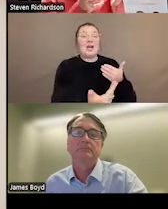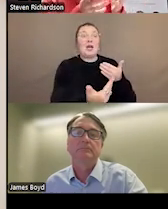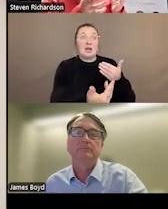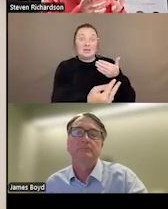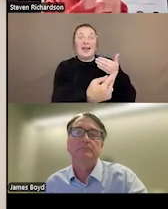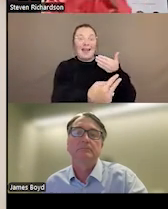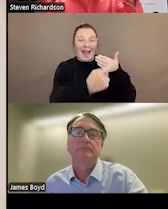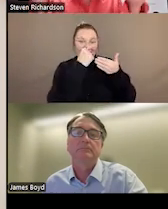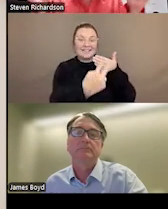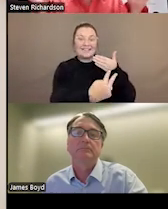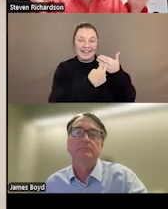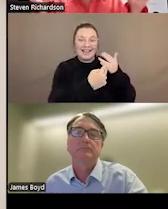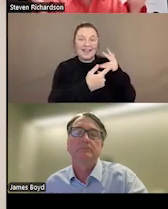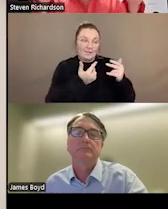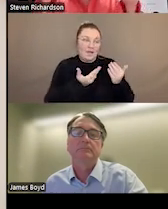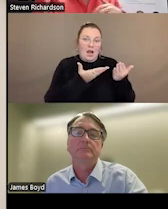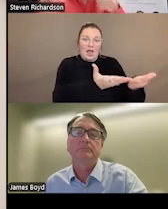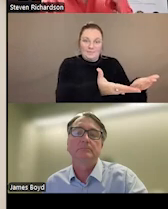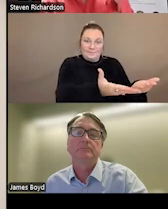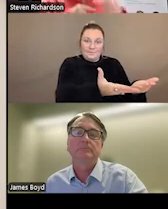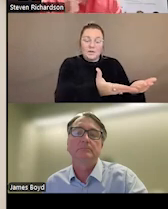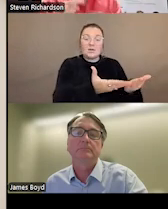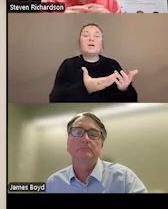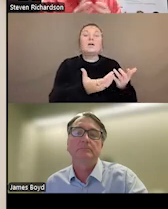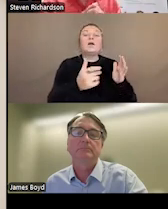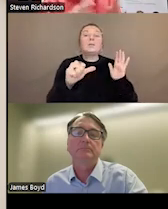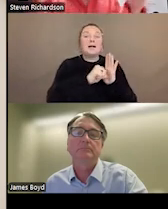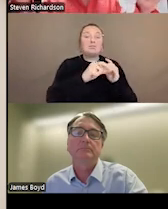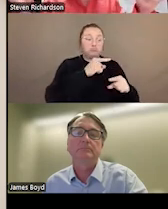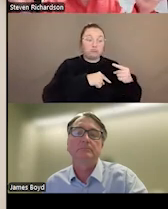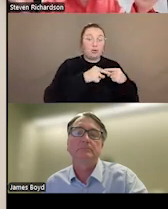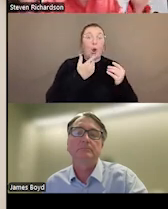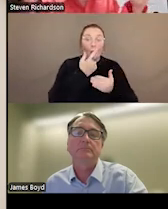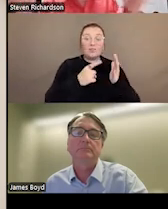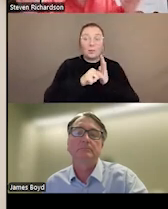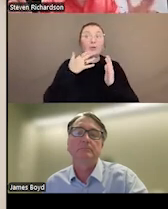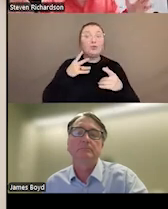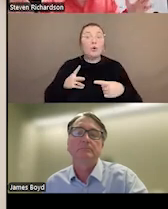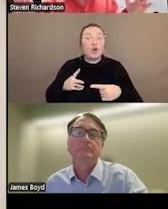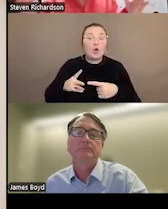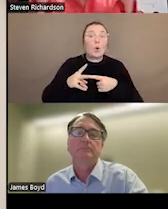to the day. No one even sees it and it is only really the time you launch your campaign publicly,